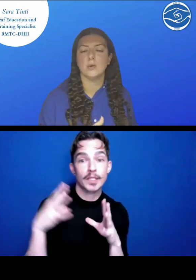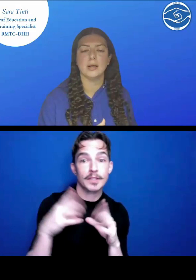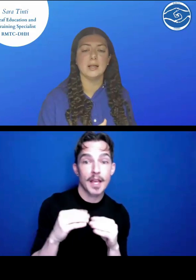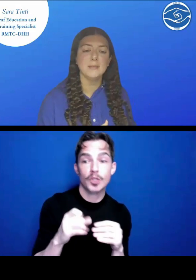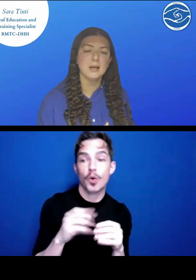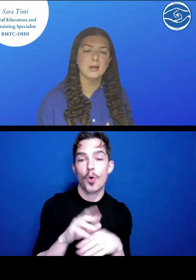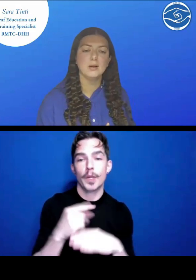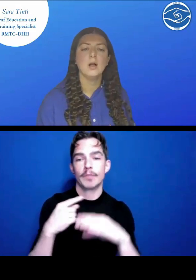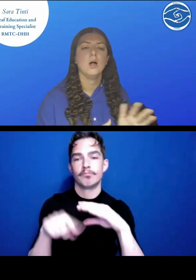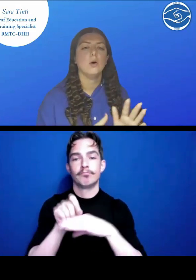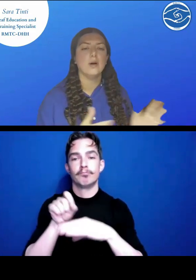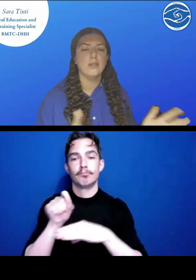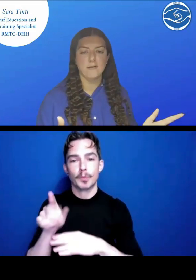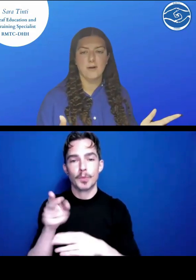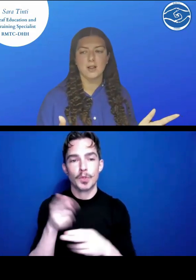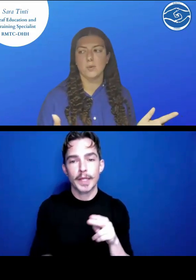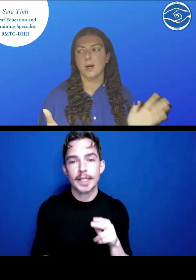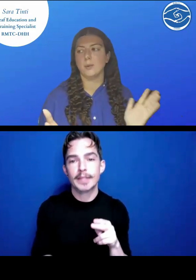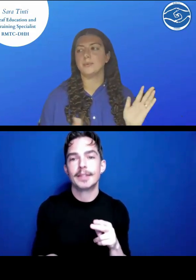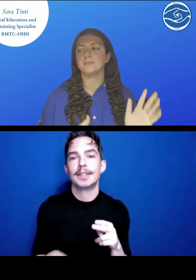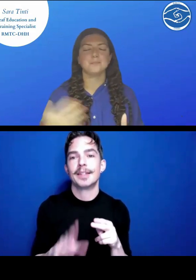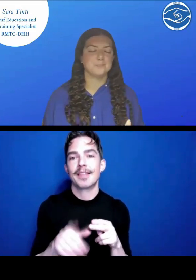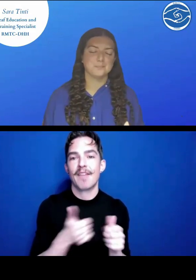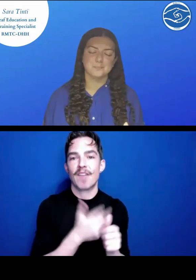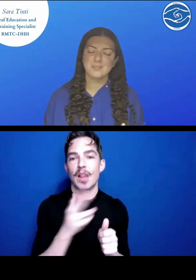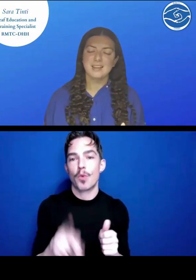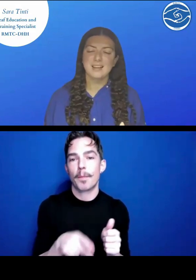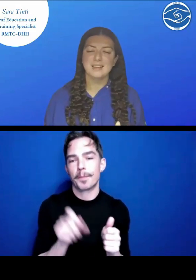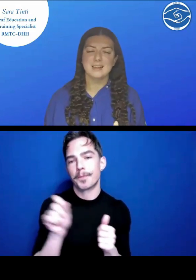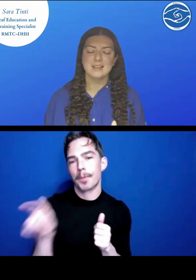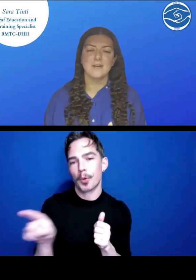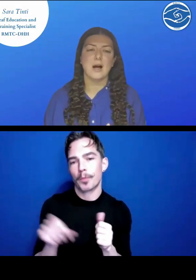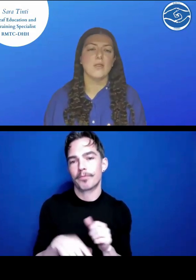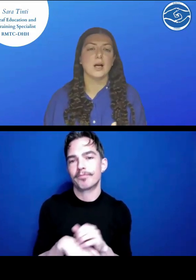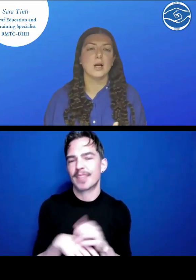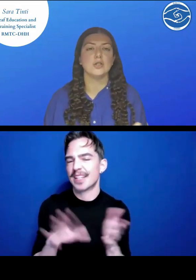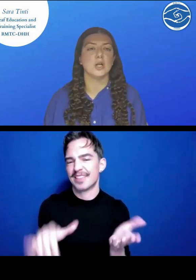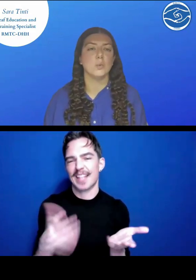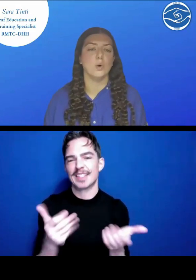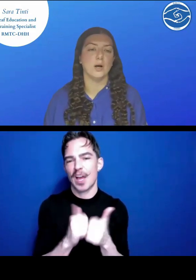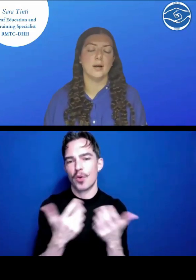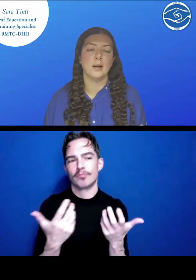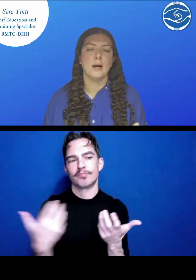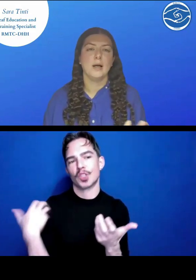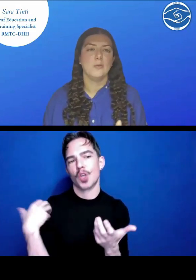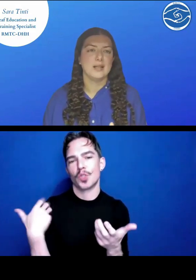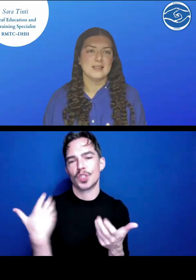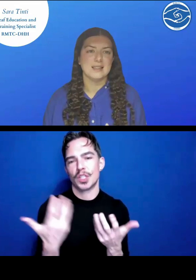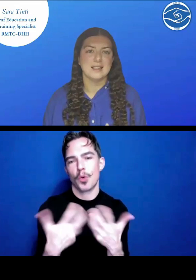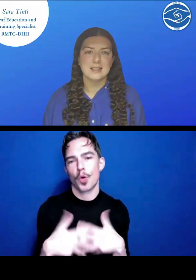you a quick email with that followup, that's kind of how that coaching will work. But yes,